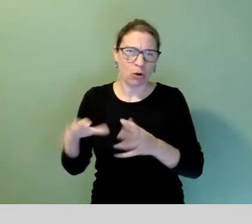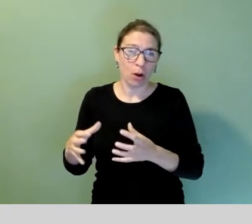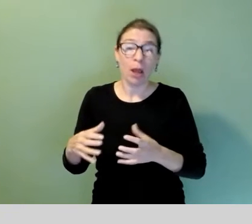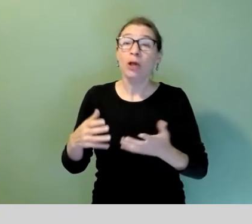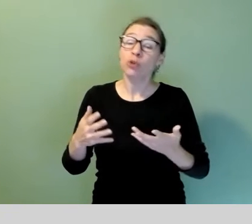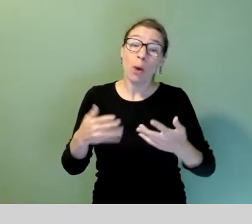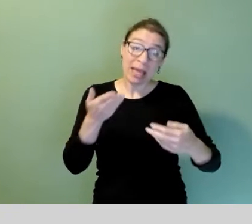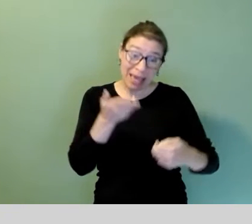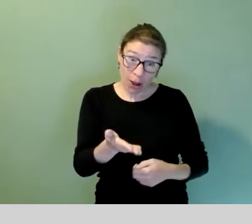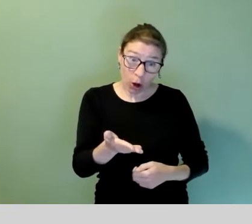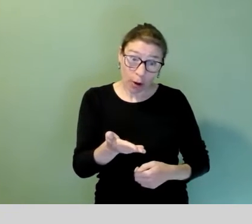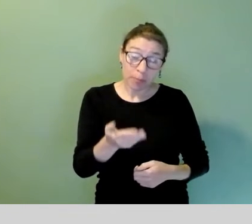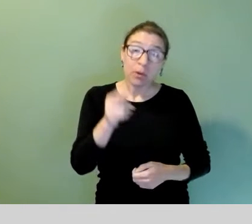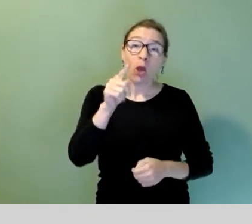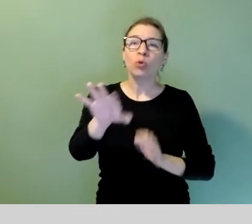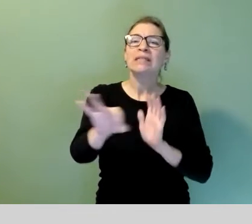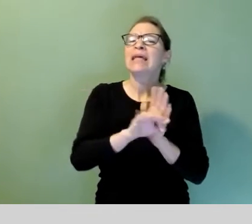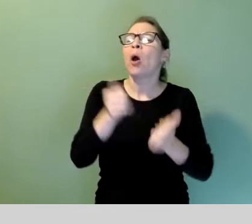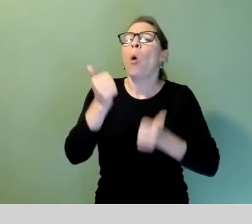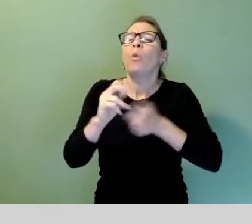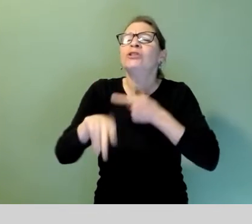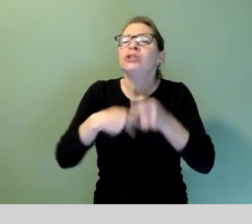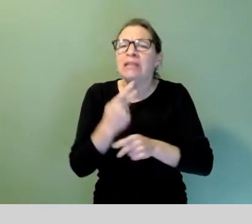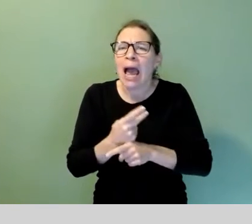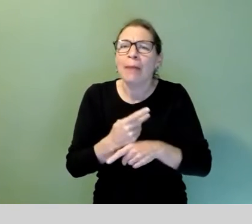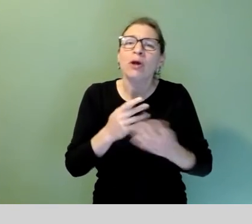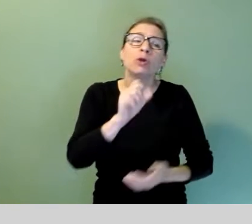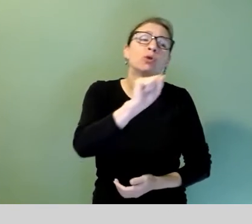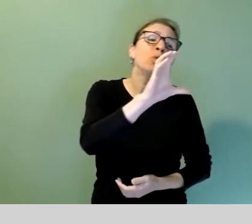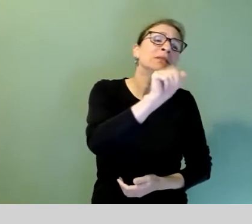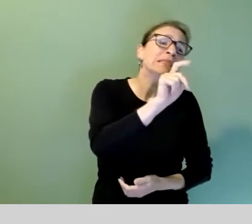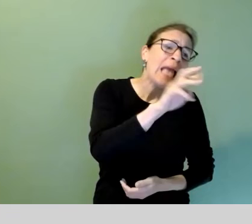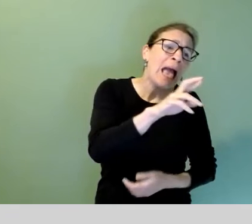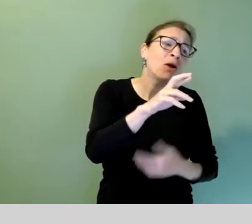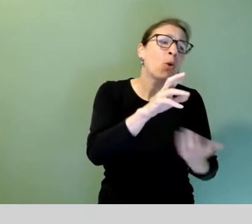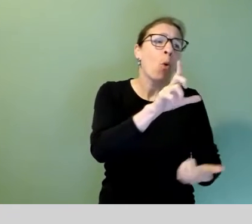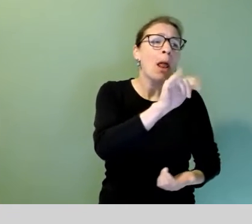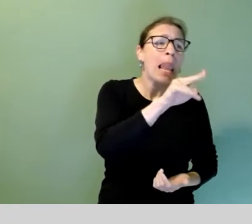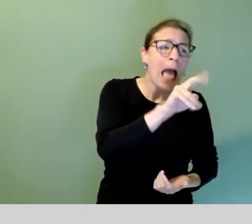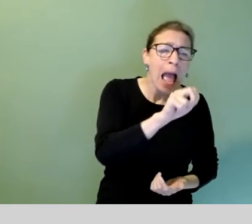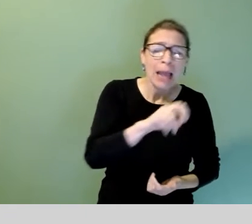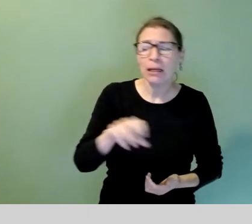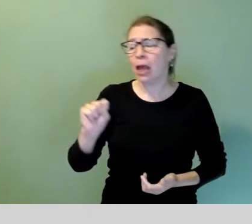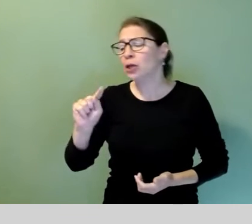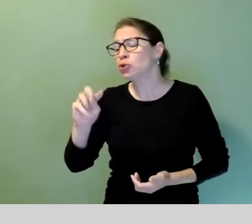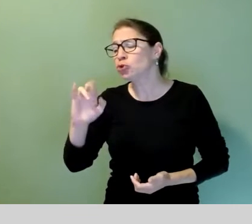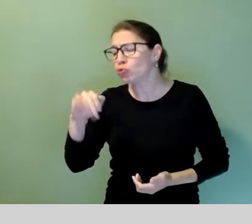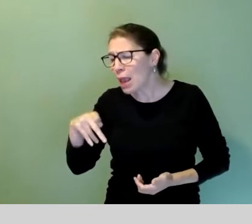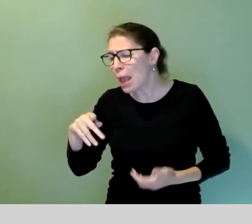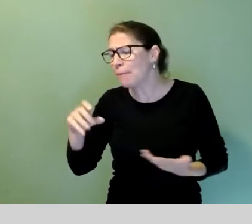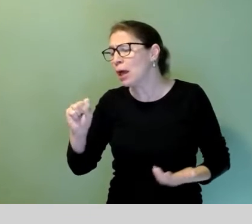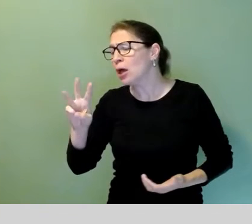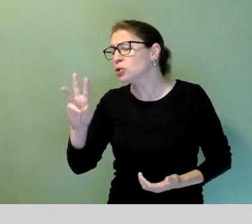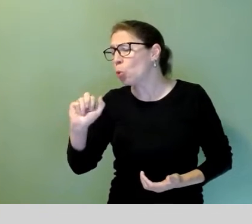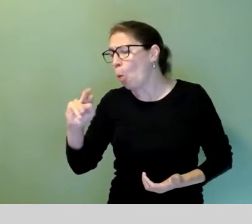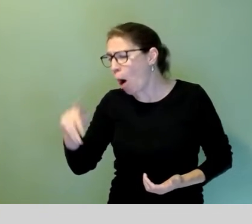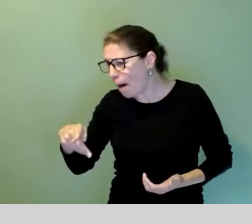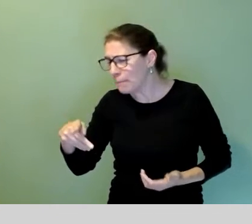And here you select what type of plot you want, so scatterplot, land plot, three plot one plot or whatever,